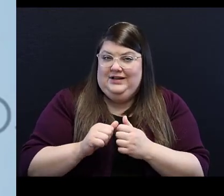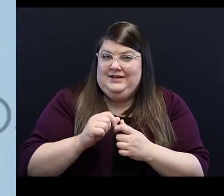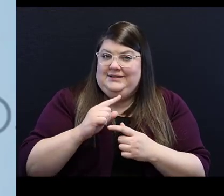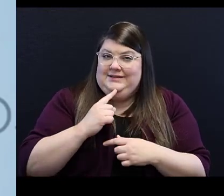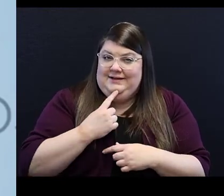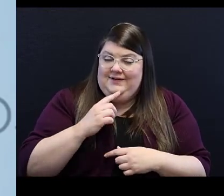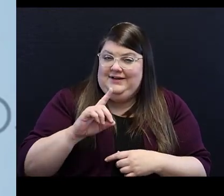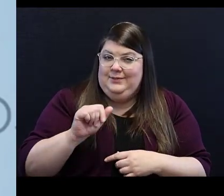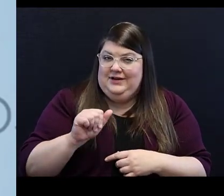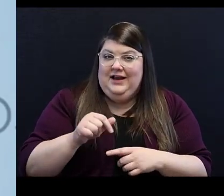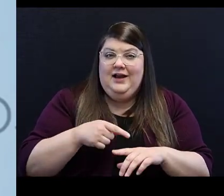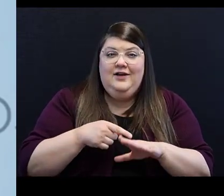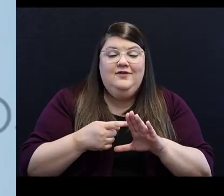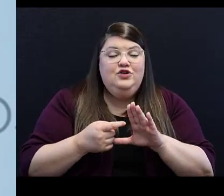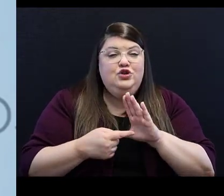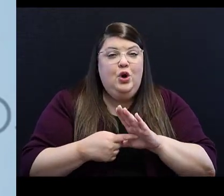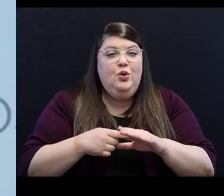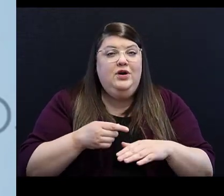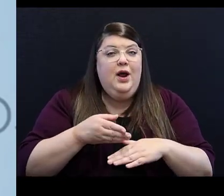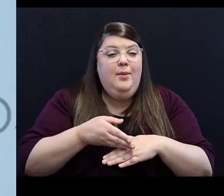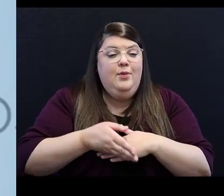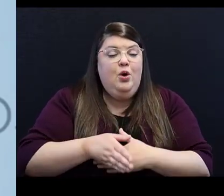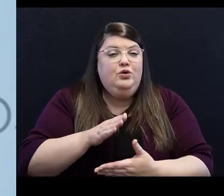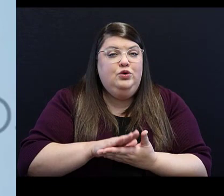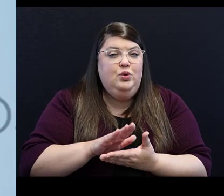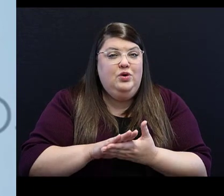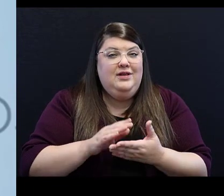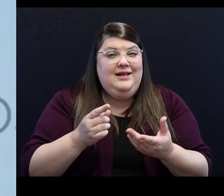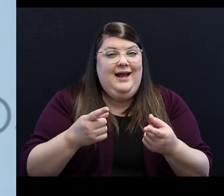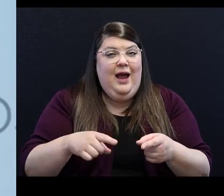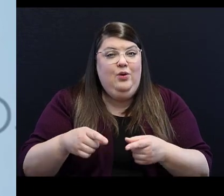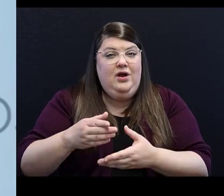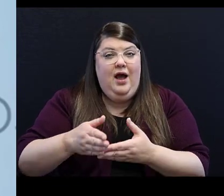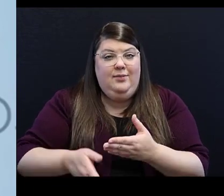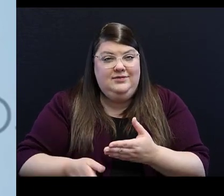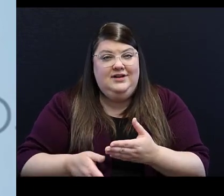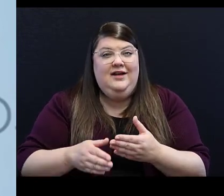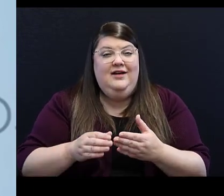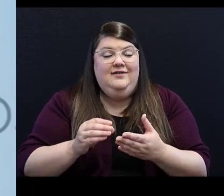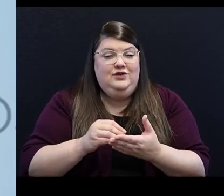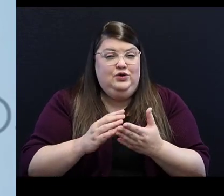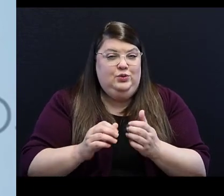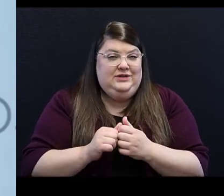has shown that post-school outcomes of students with disabilities increase when educators,